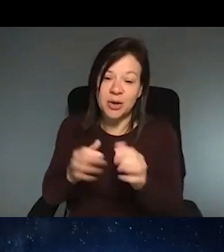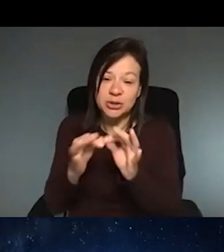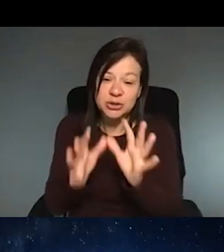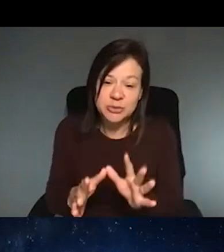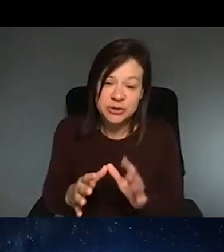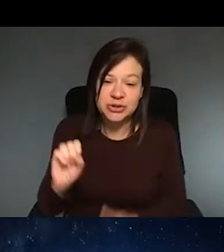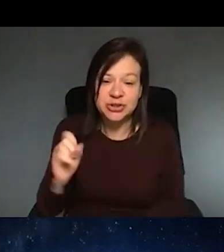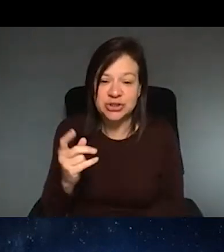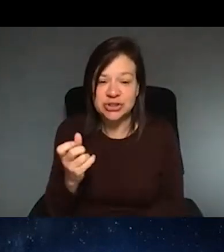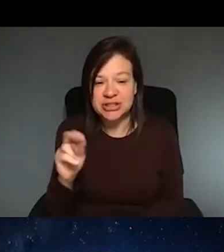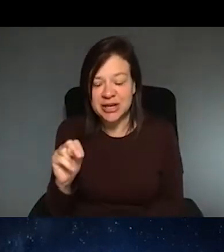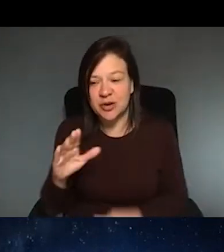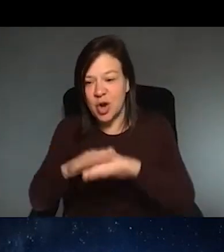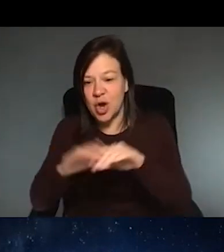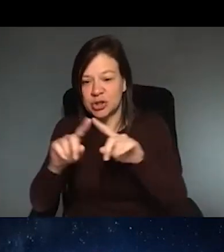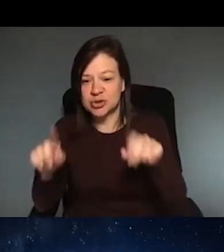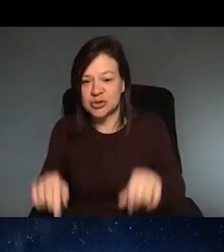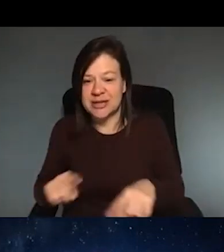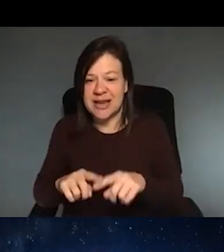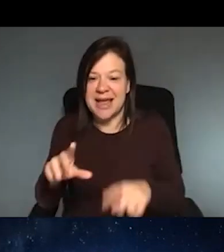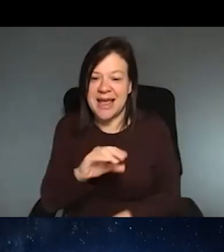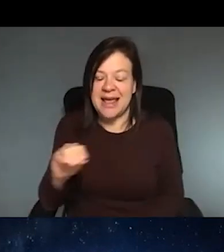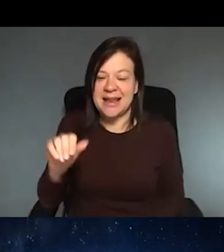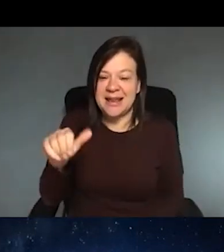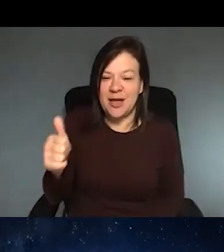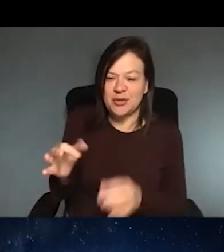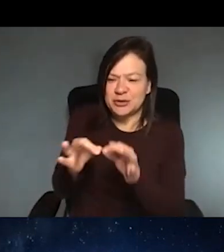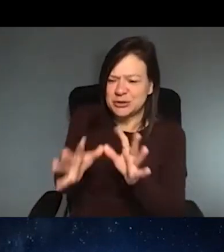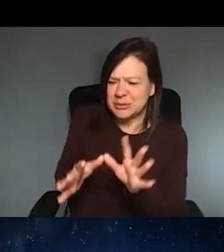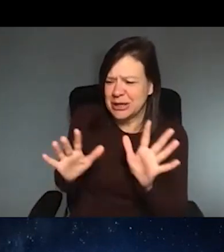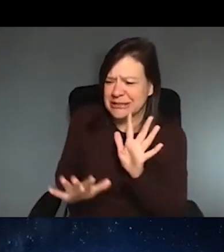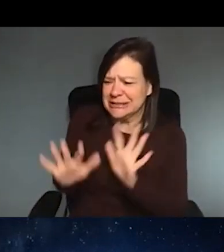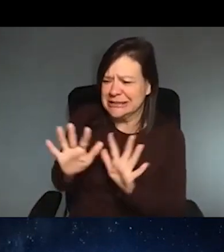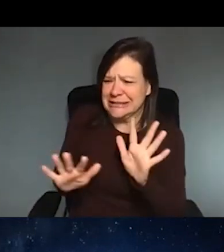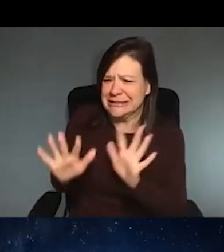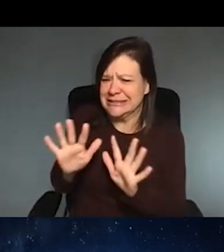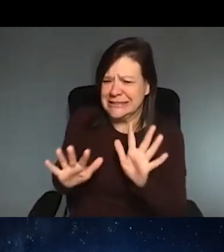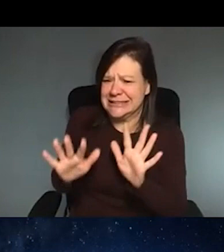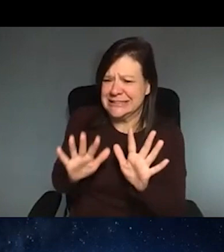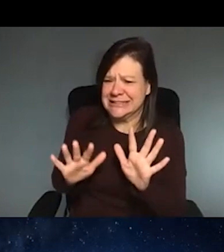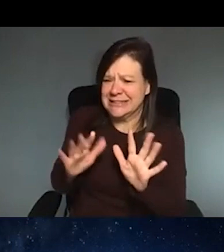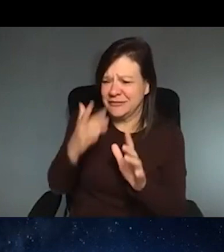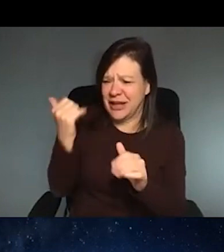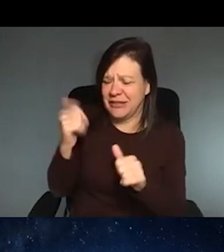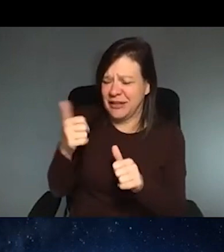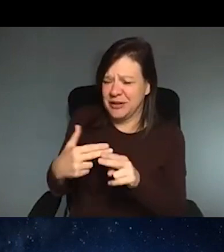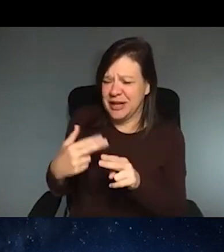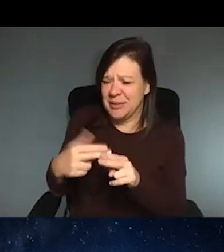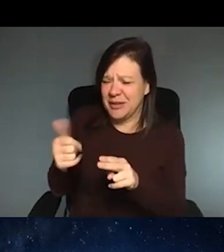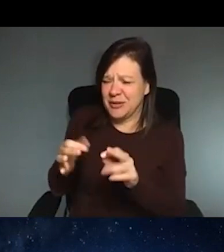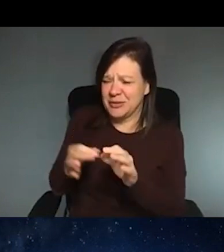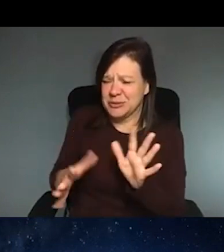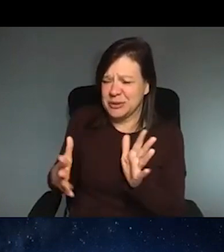AND I FORGET APOLOGIZE, FORGET THE SAME OF THE OTHER INTERPRETER WHO IS OUT THERE, THANK YOU GUYS SO MUCH